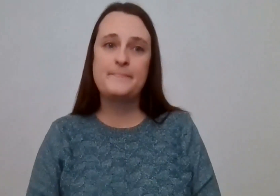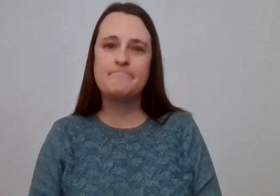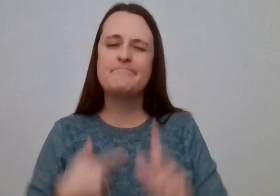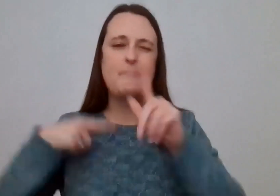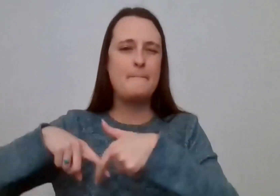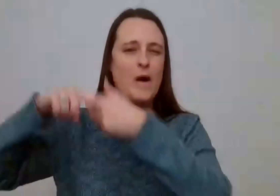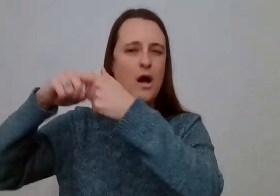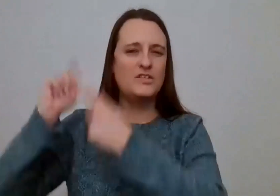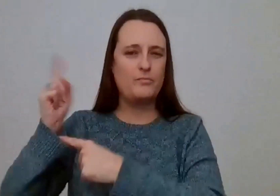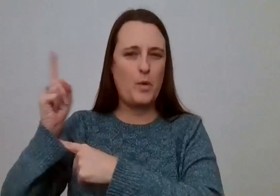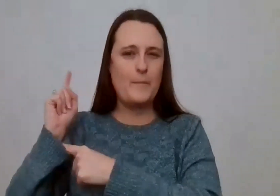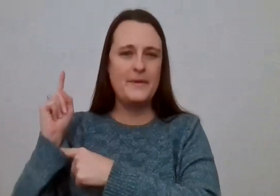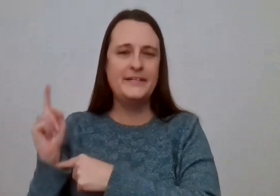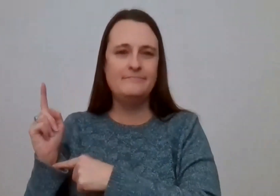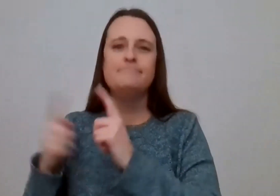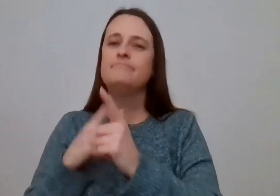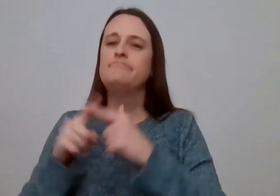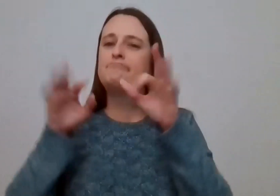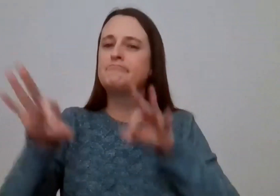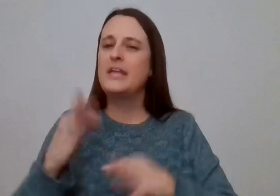just to share with you some of the directions that are provided to students